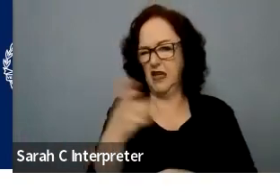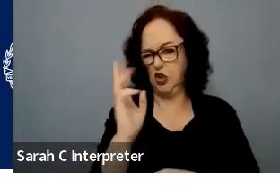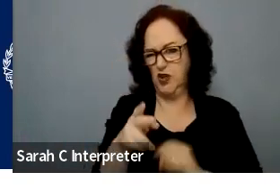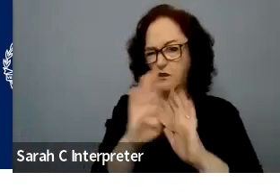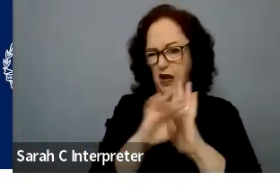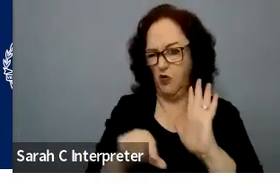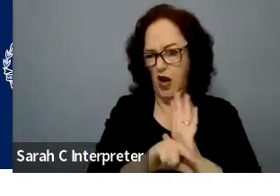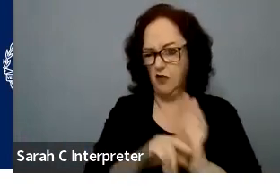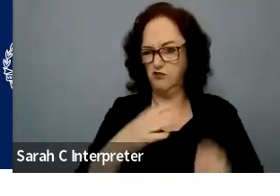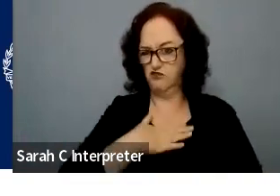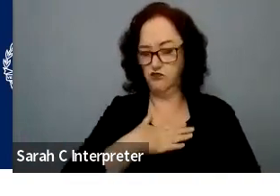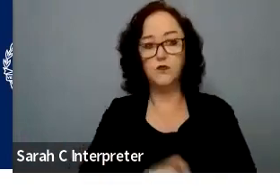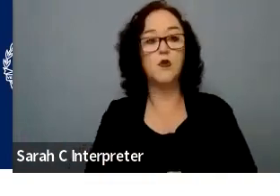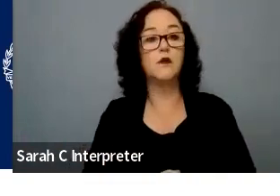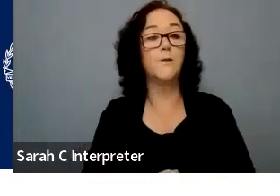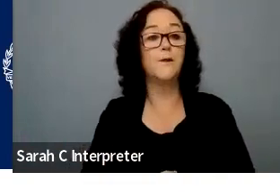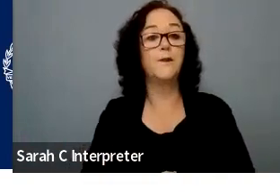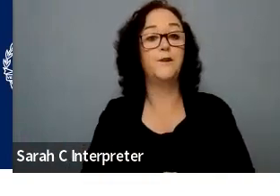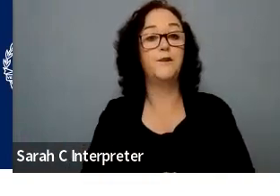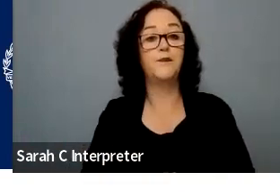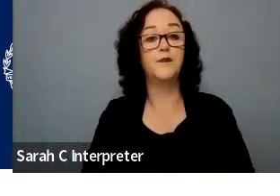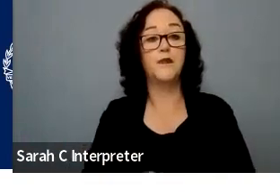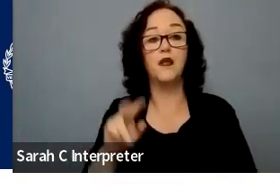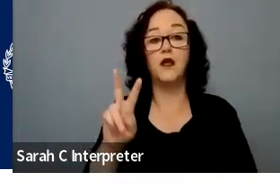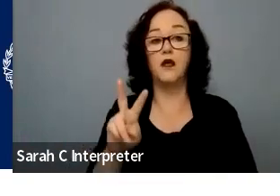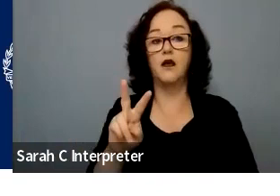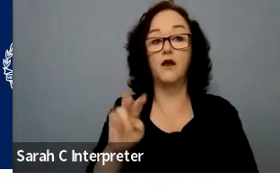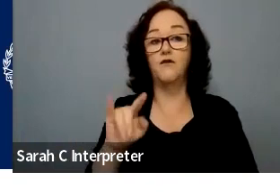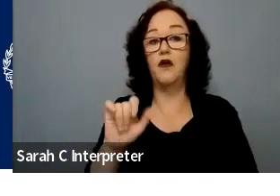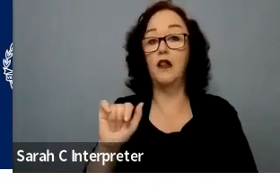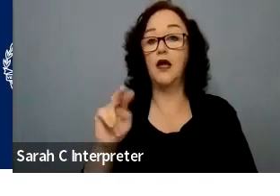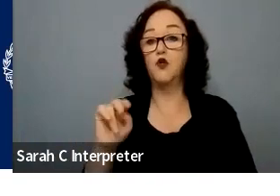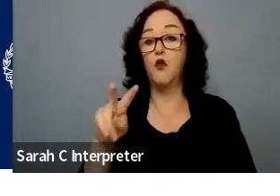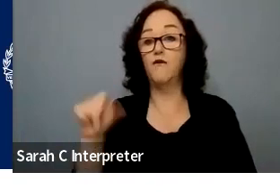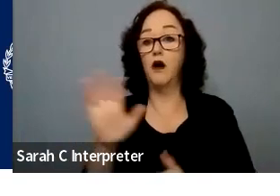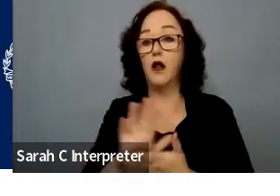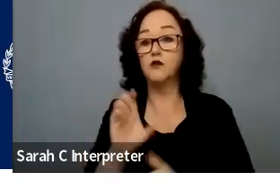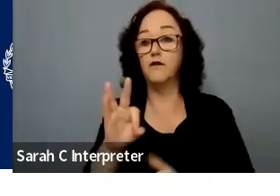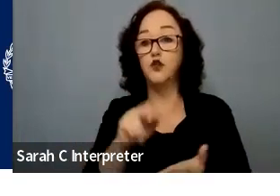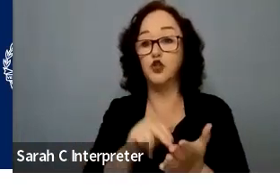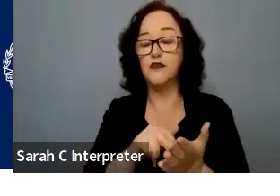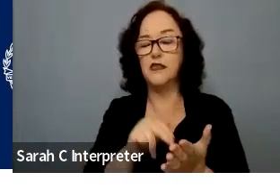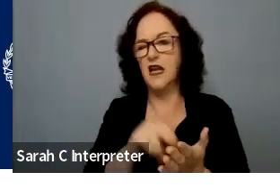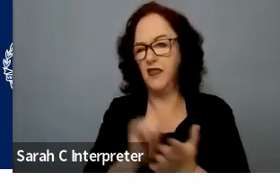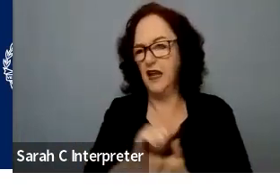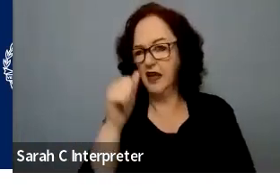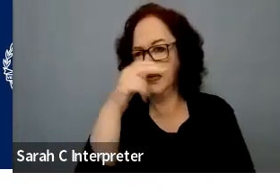Villanova's Fitzpatrick College of Nursing is a Catholic institution on Philadelphia's main line,